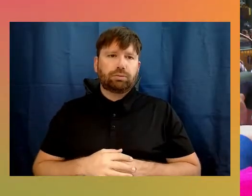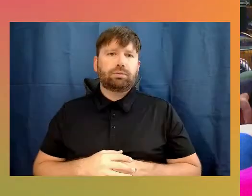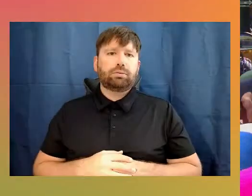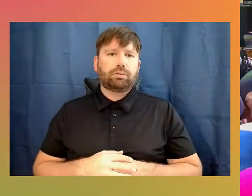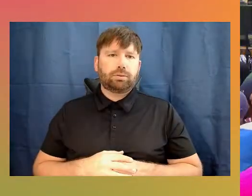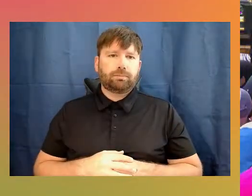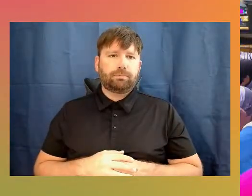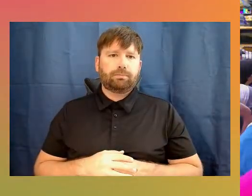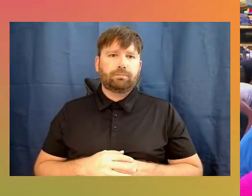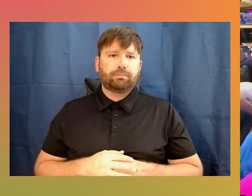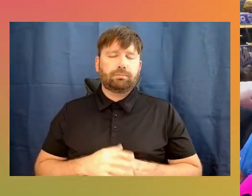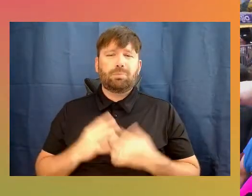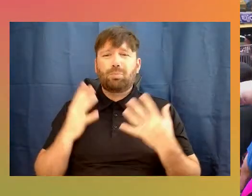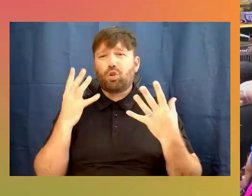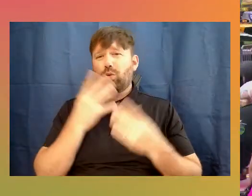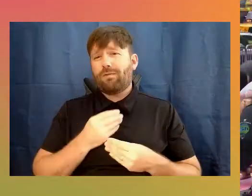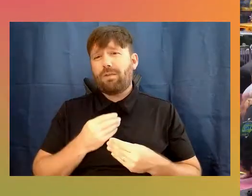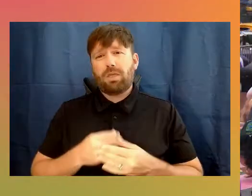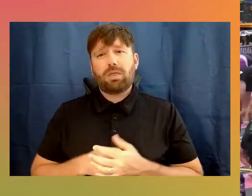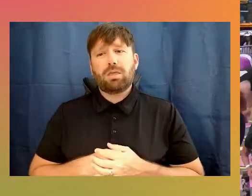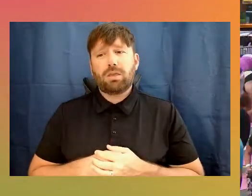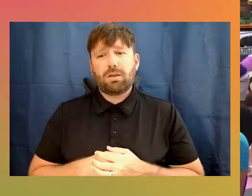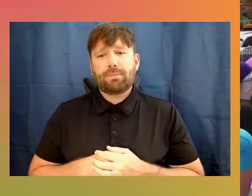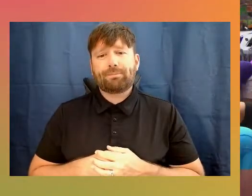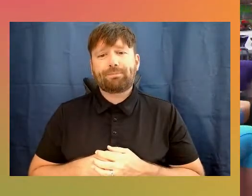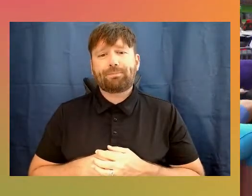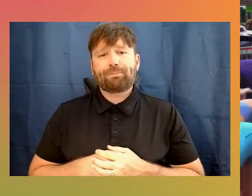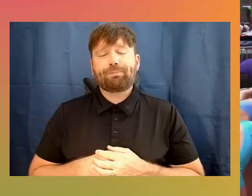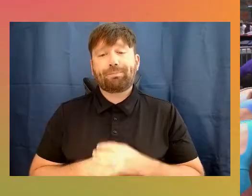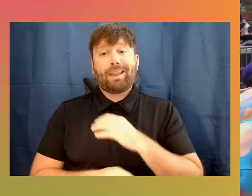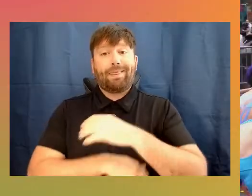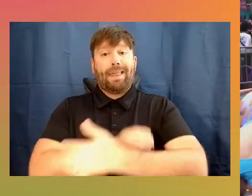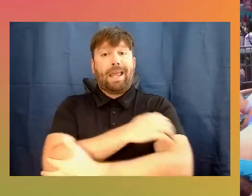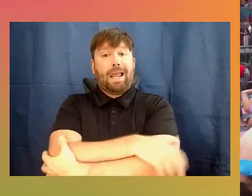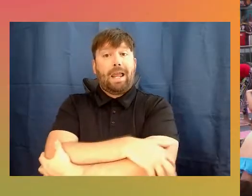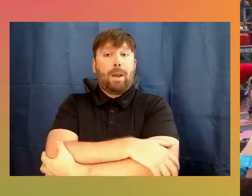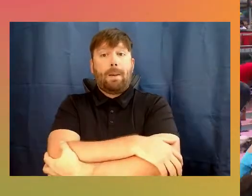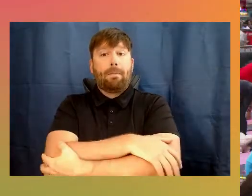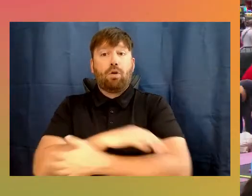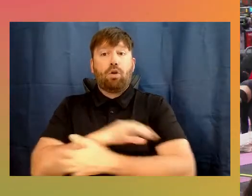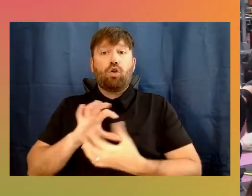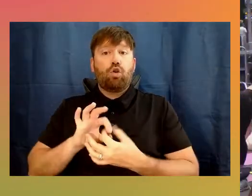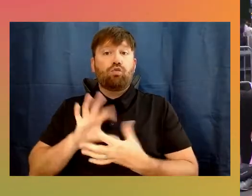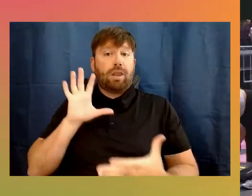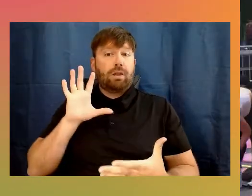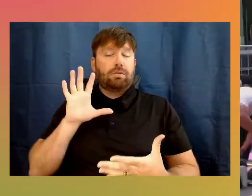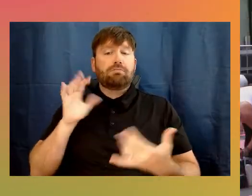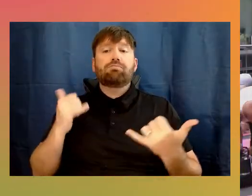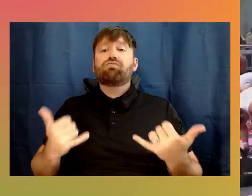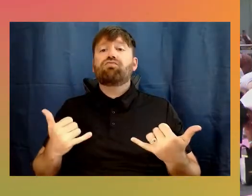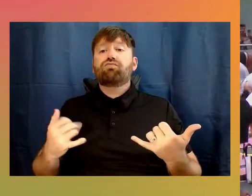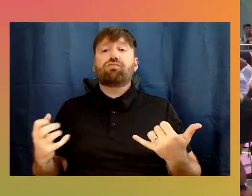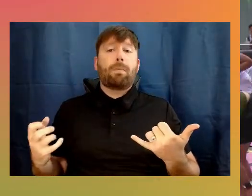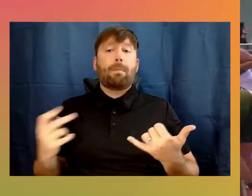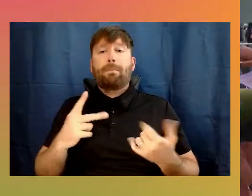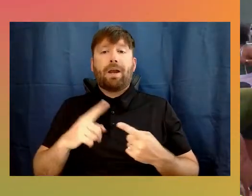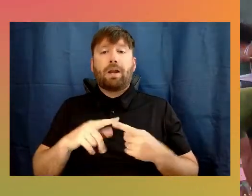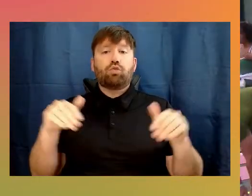TAKE A BIG INHALE.